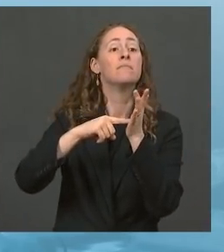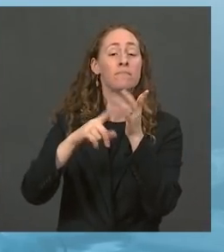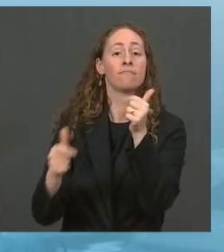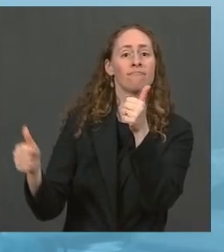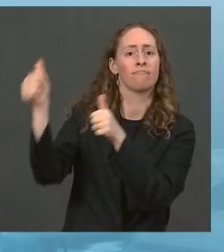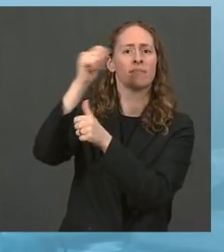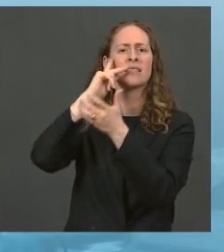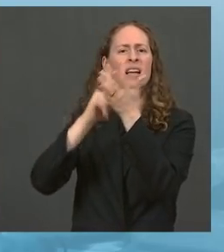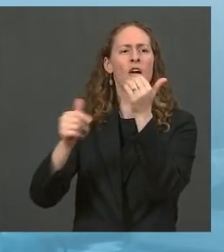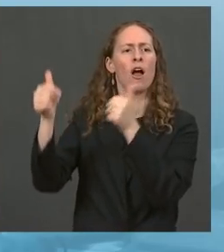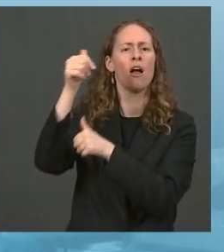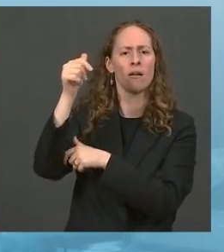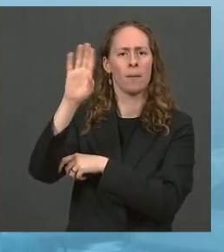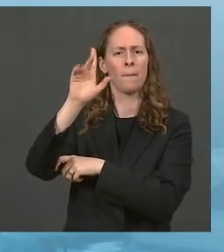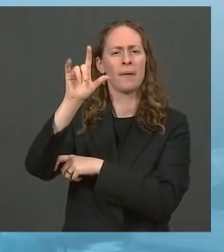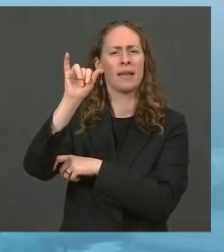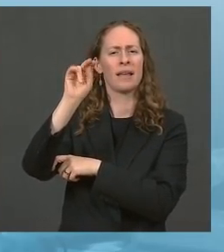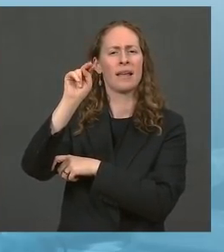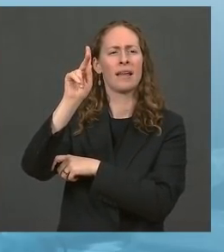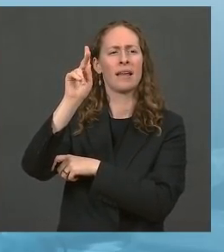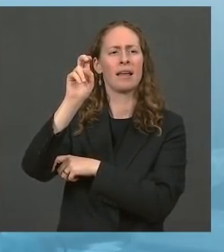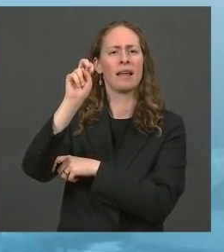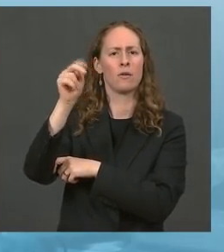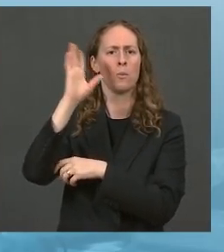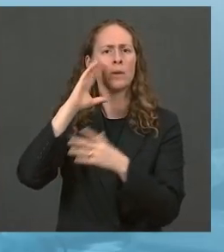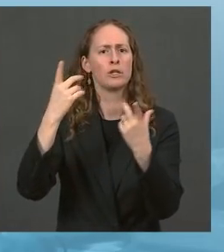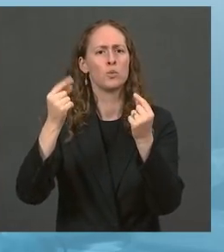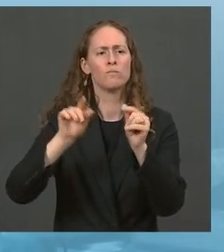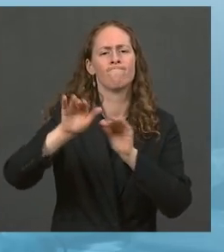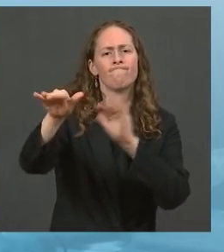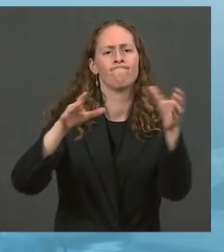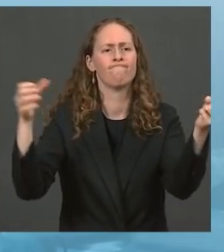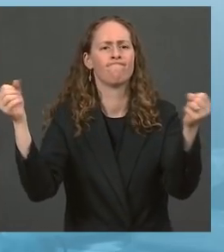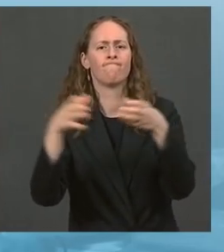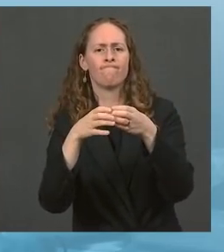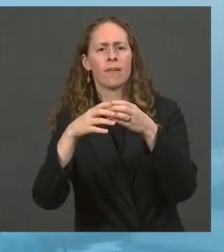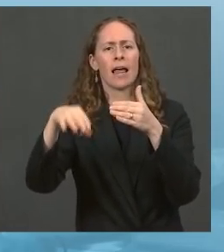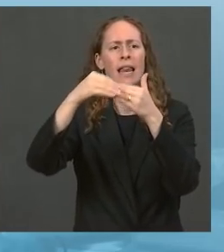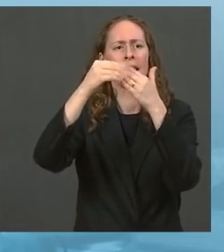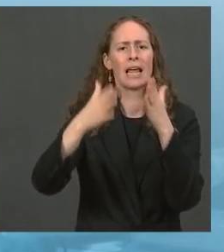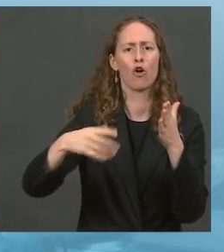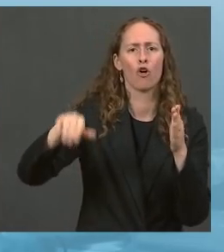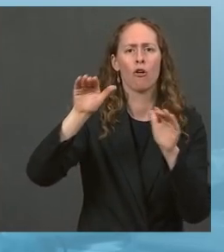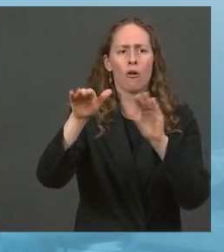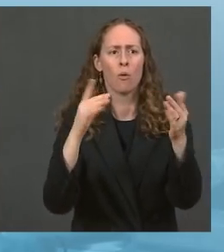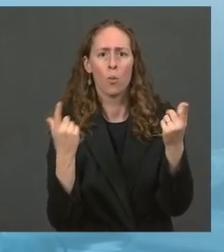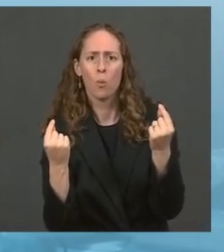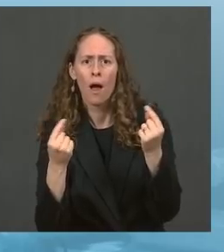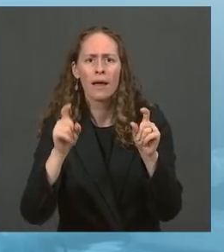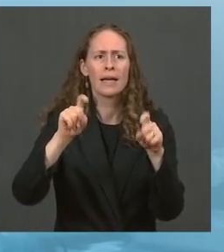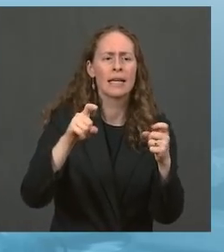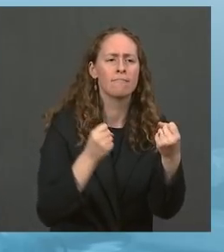to check on our collective progress. And I propose that we come together for a second high-level virtual summit